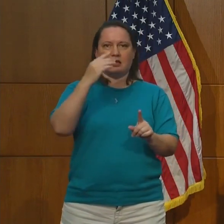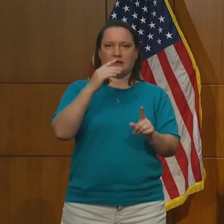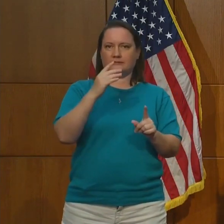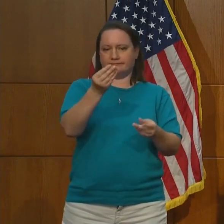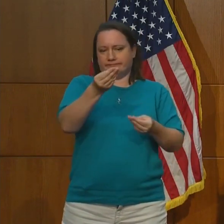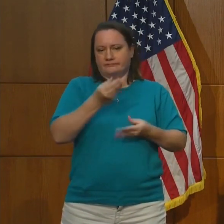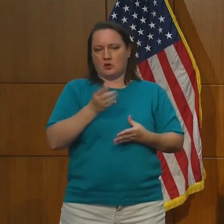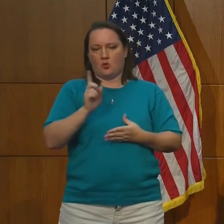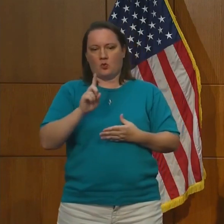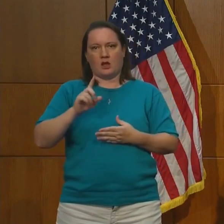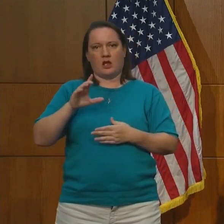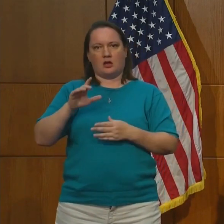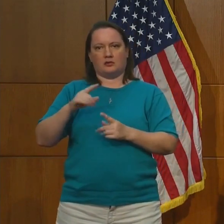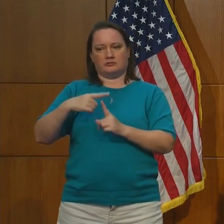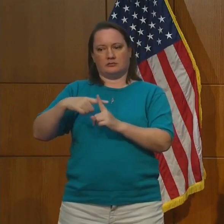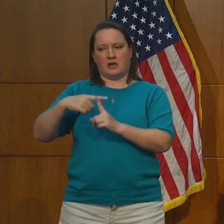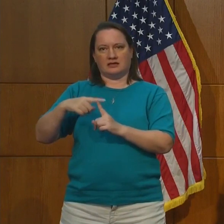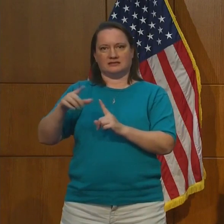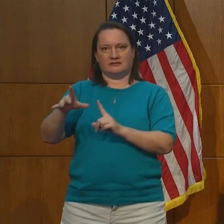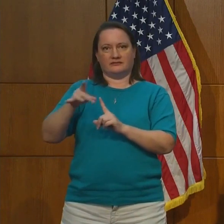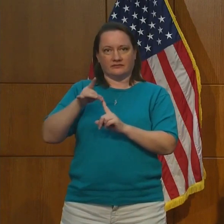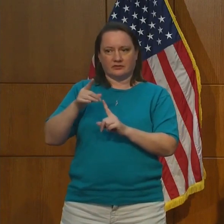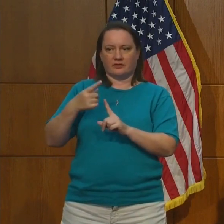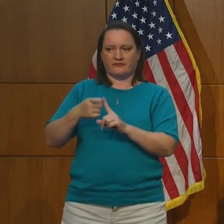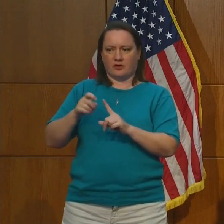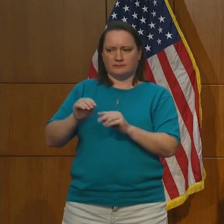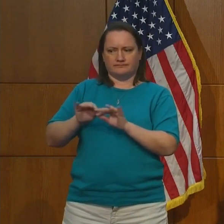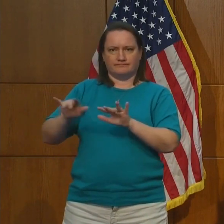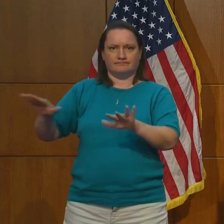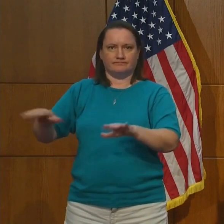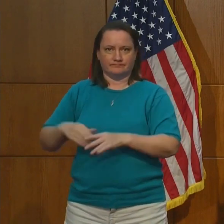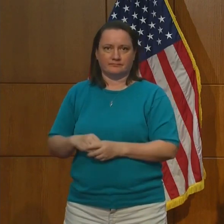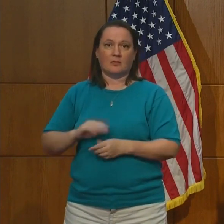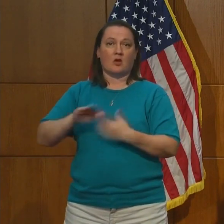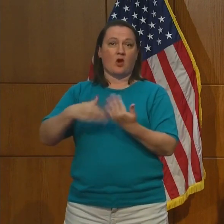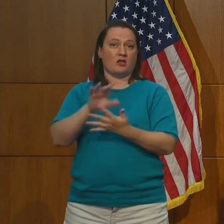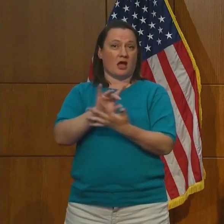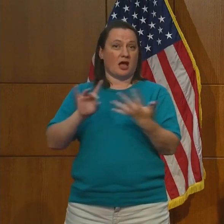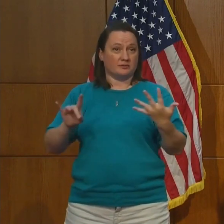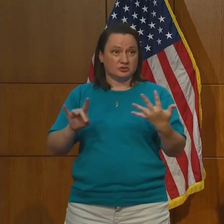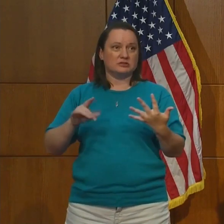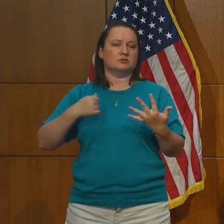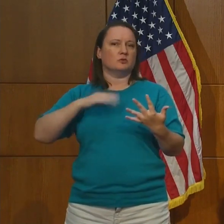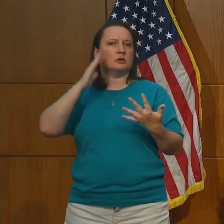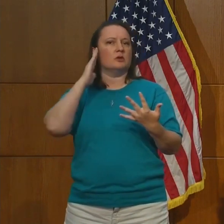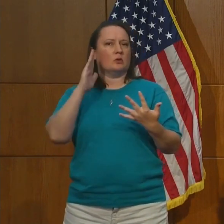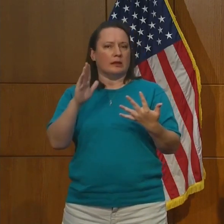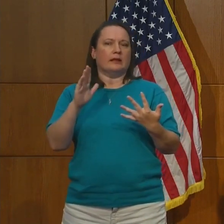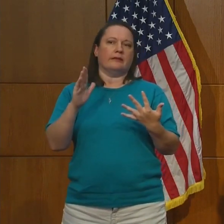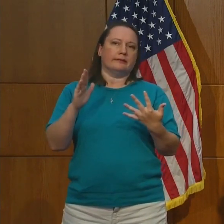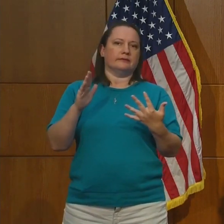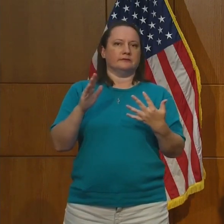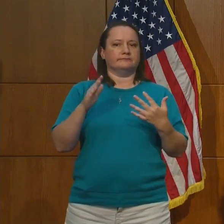LISTENING TO OUR OUR TRIP THERE'S AN UNIFIED AND WHERE THESE. ARE COMING FROM SO AS